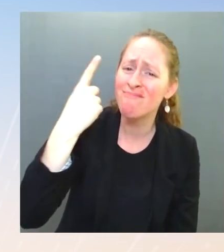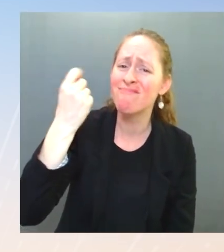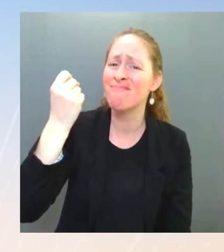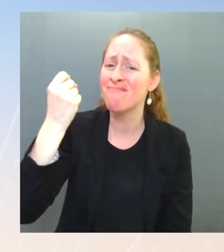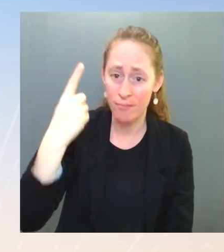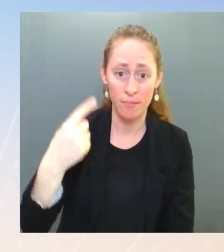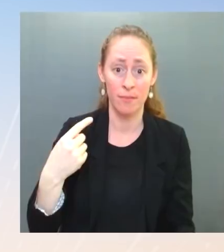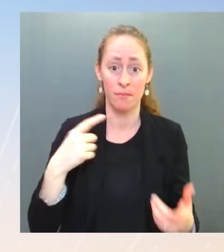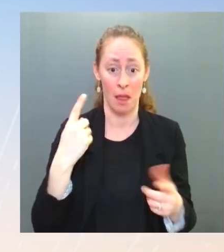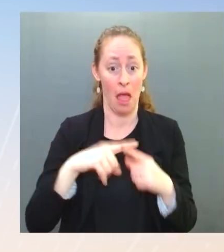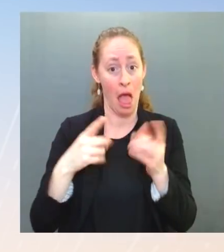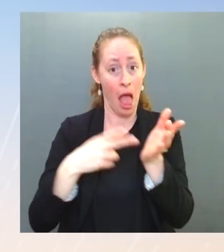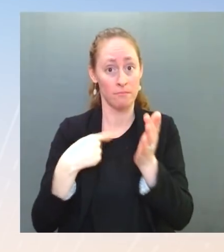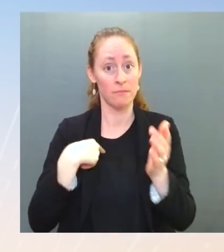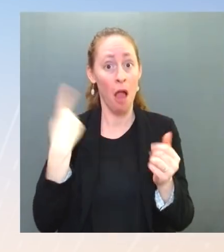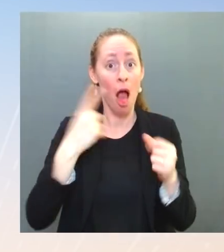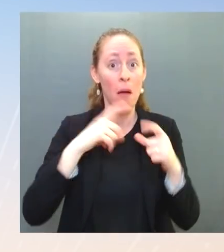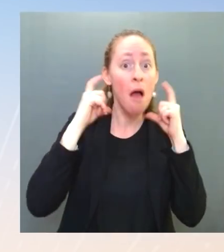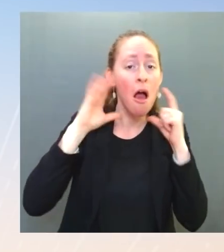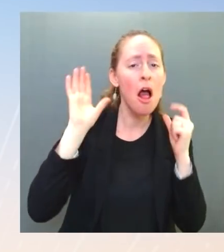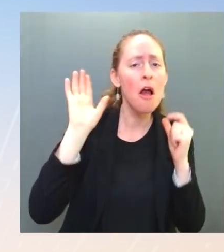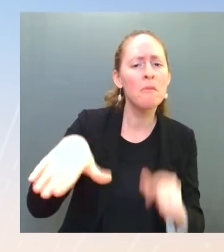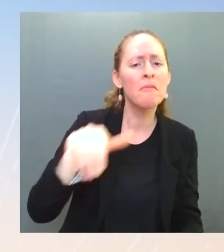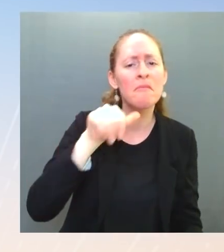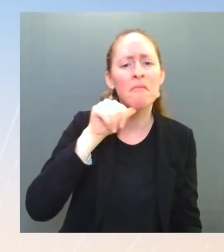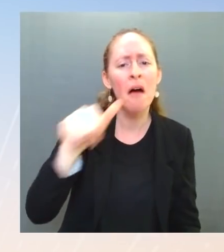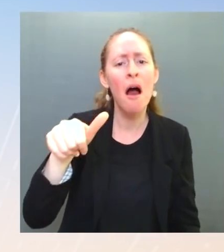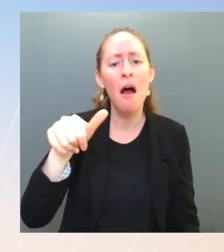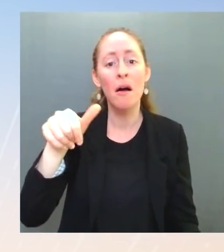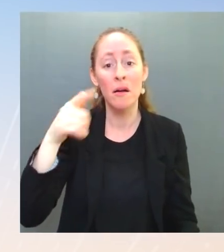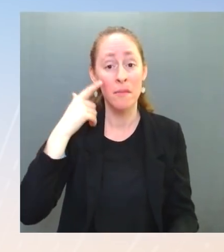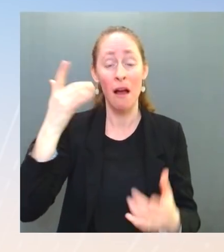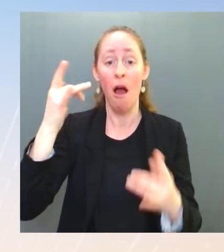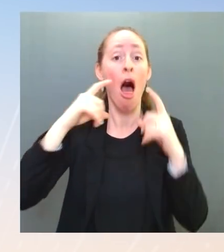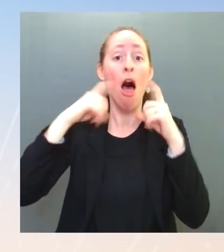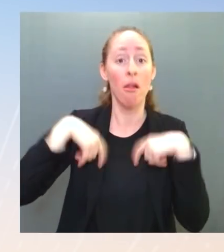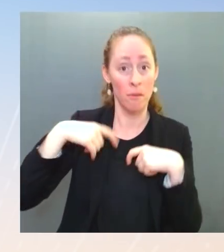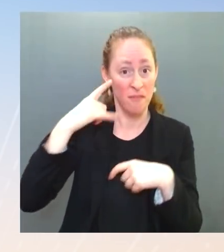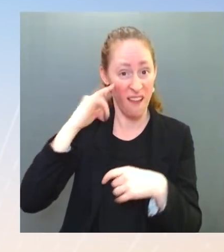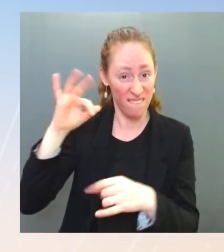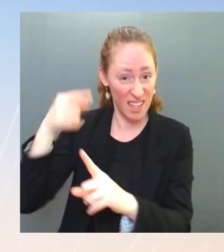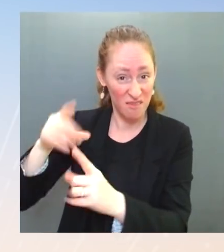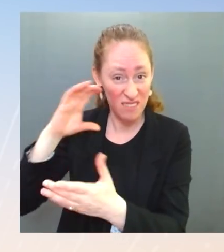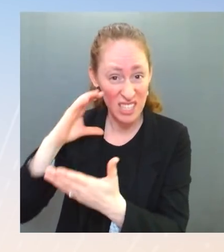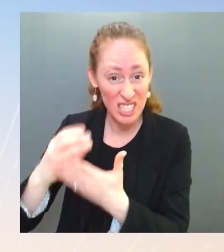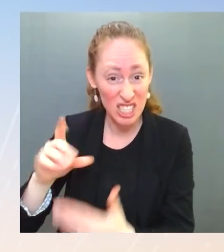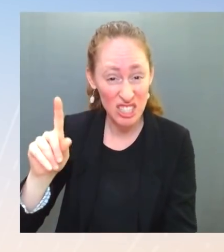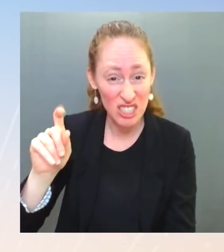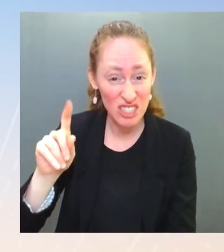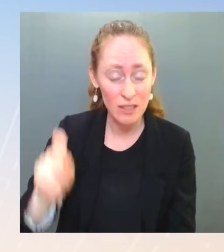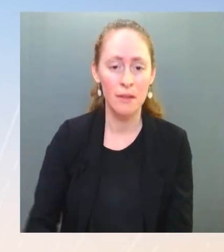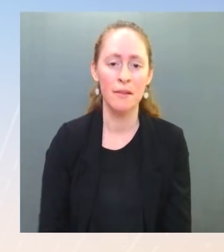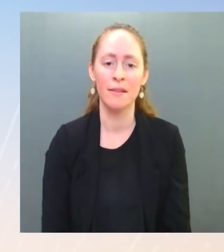Ms. Psaki: I think it was a decision made in the moment, but it doesn't mean that we don't all try to be model citizens here